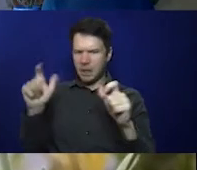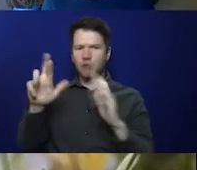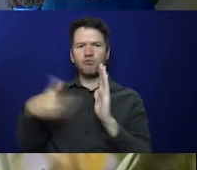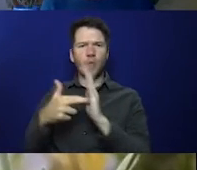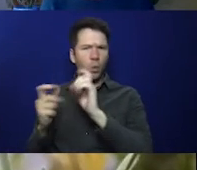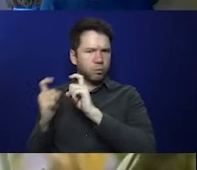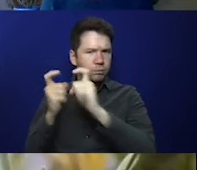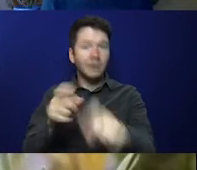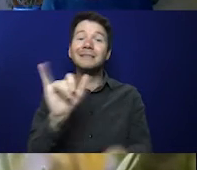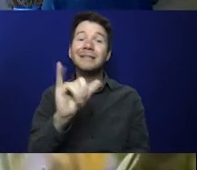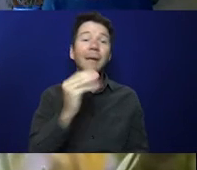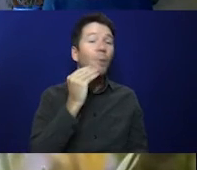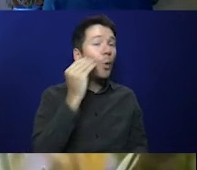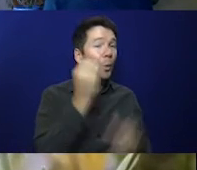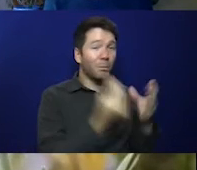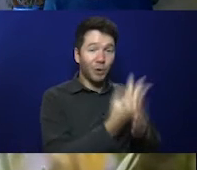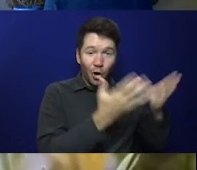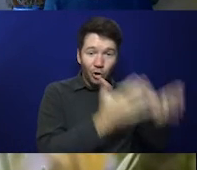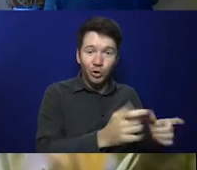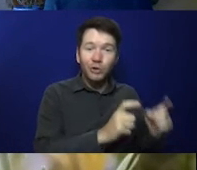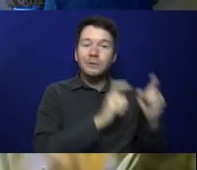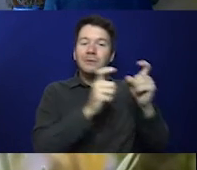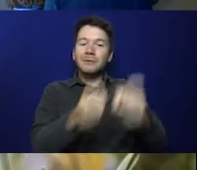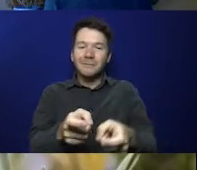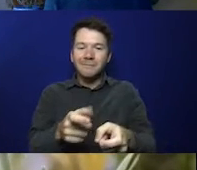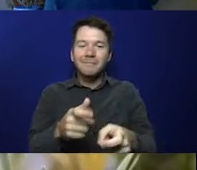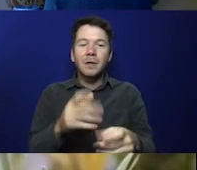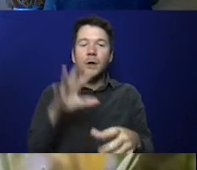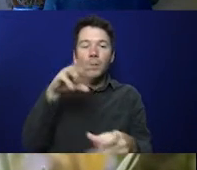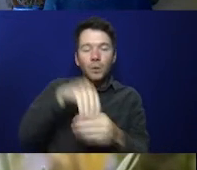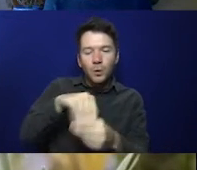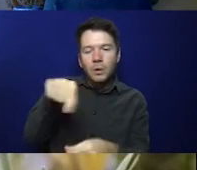Professional designers play a large role in the Show, but so do home gardeners, including